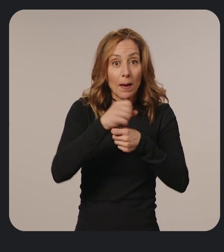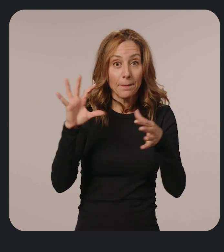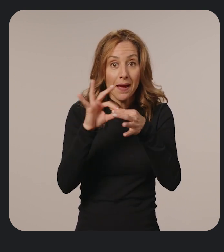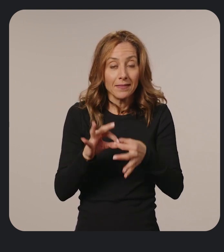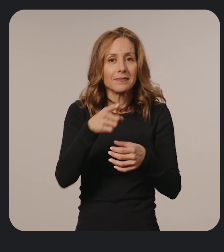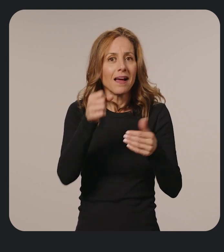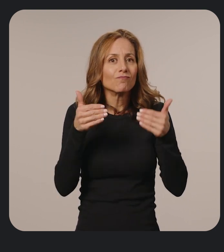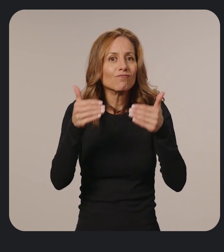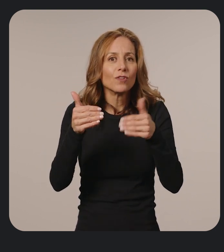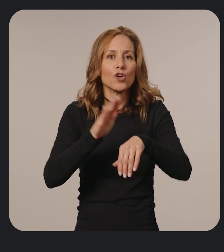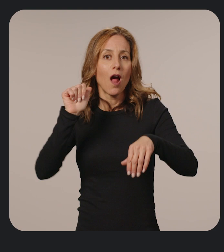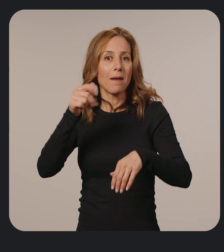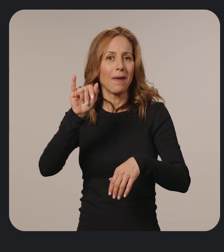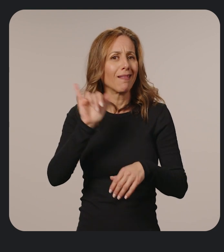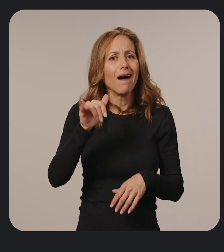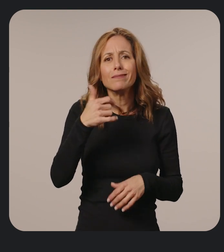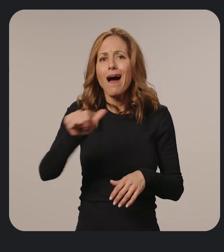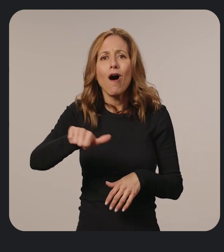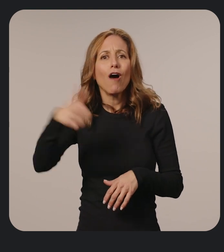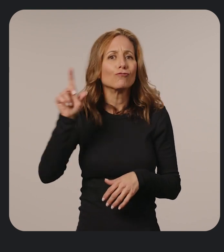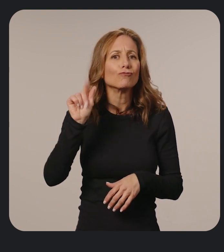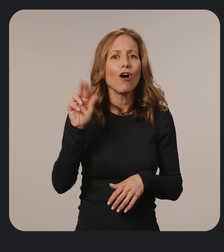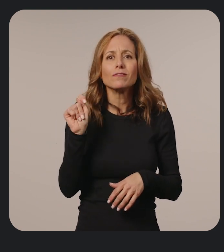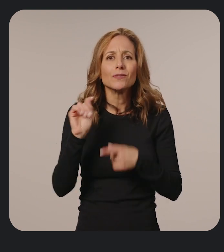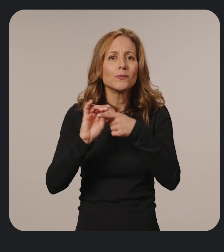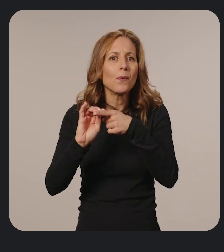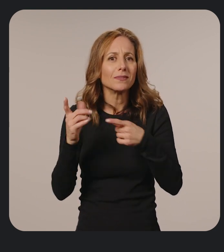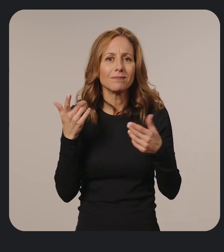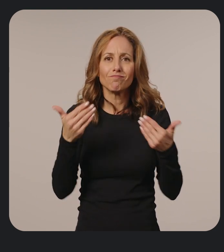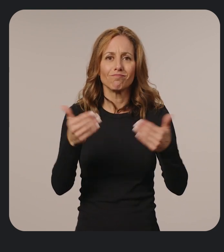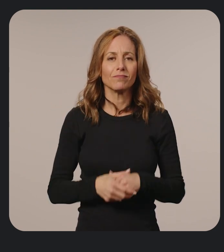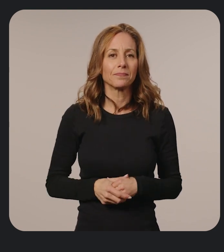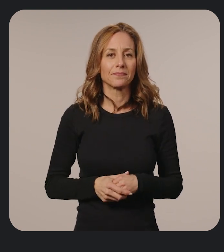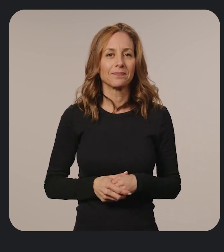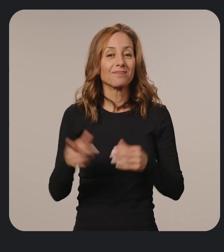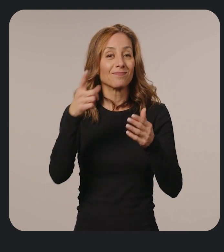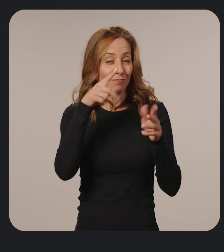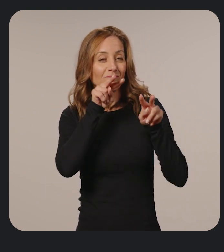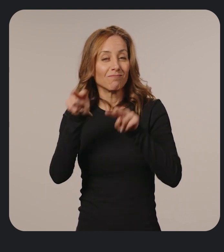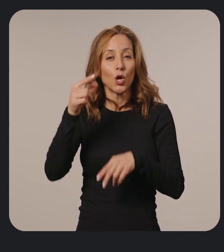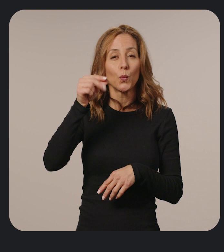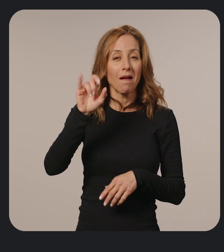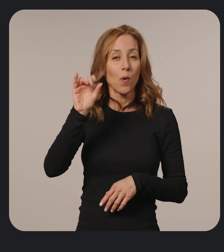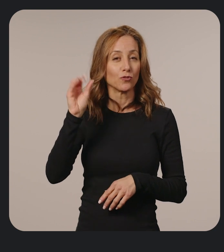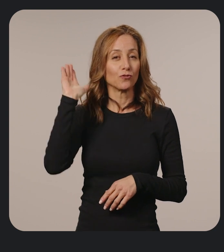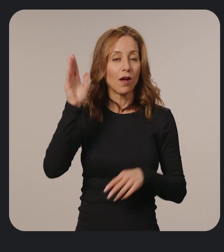code. After generating the bindings, you can go ahead and call the API like any other Dart code.